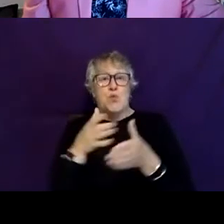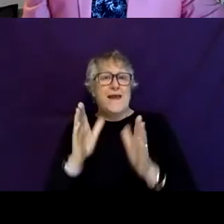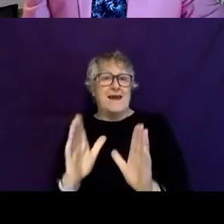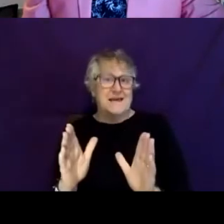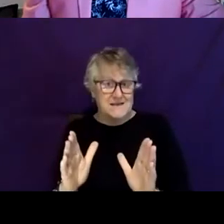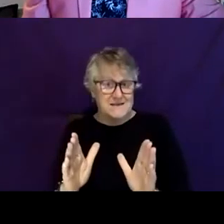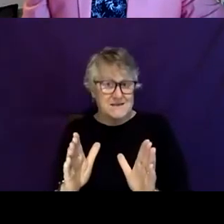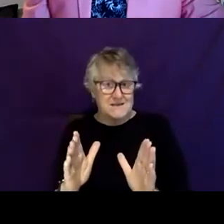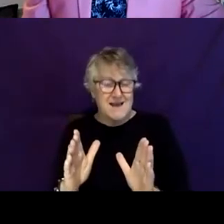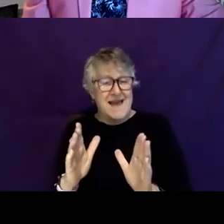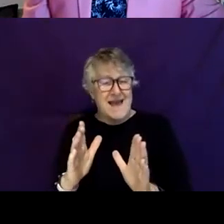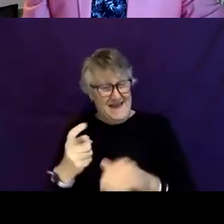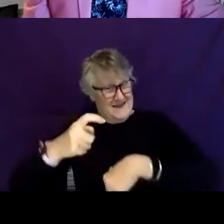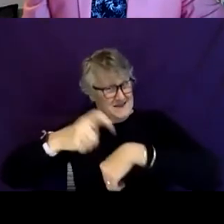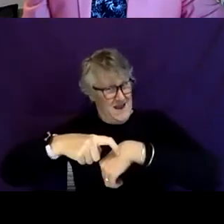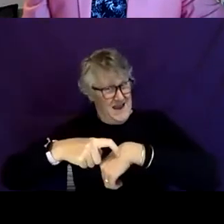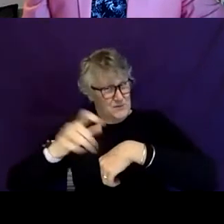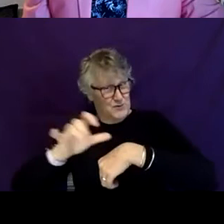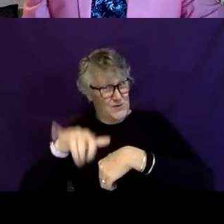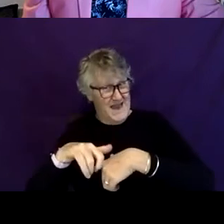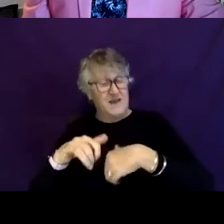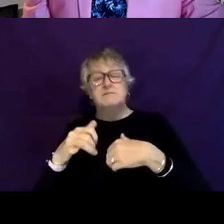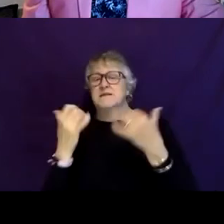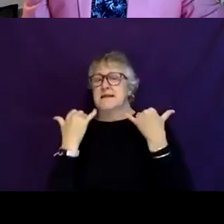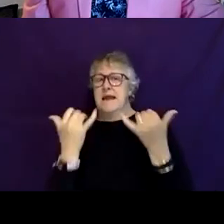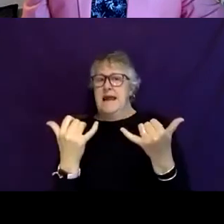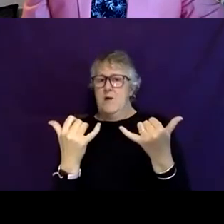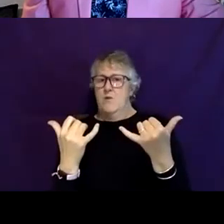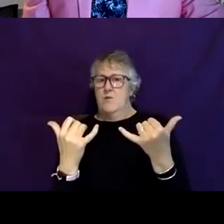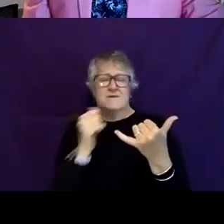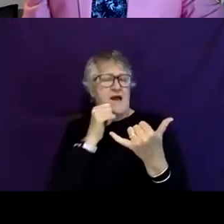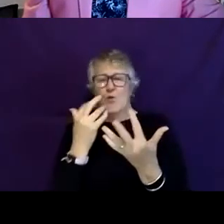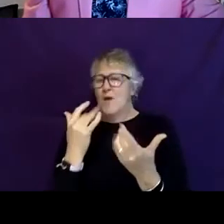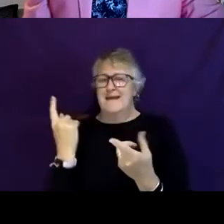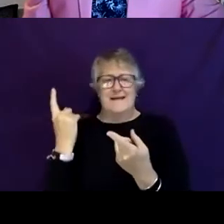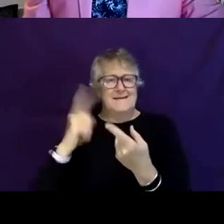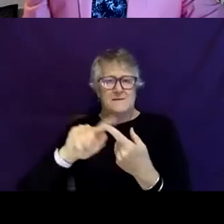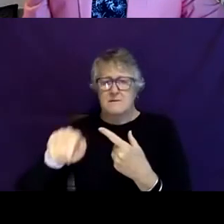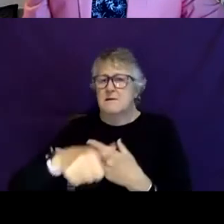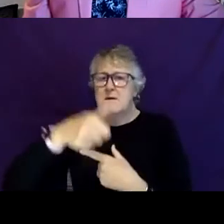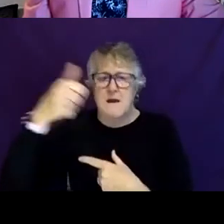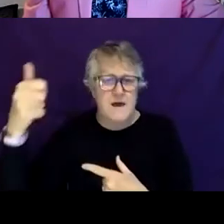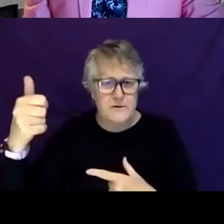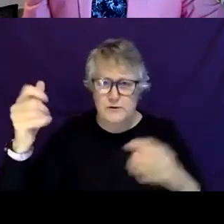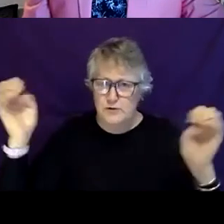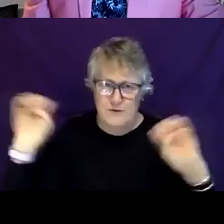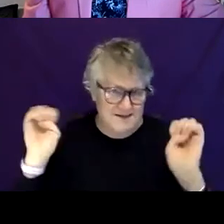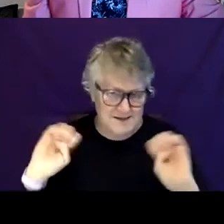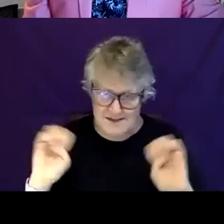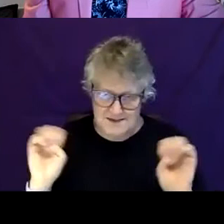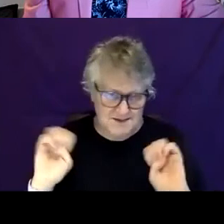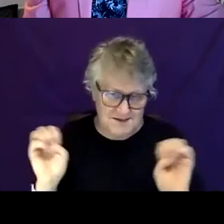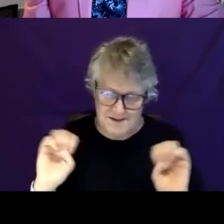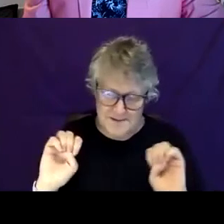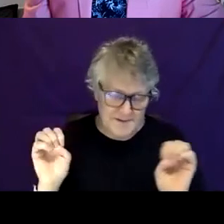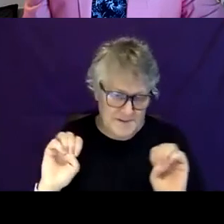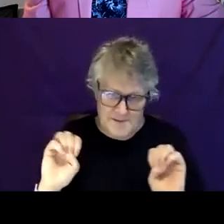the time to do that is now, not when we're in another pandemic. And when we're in crisis.